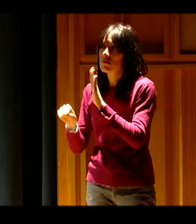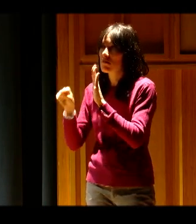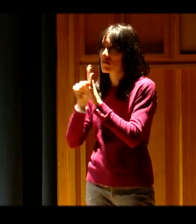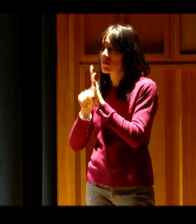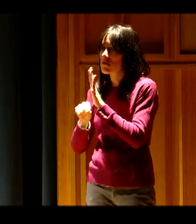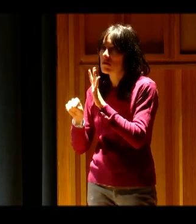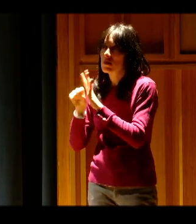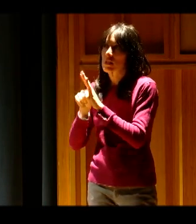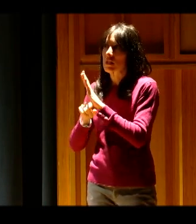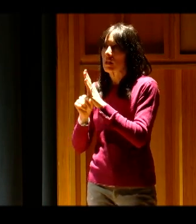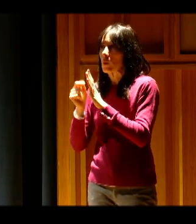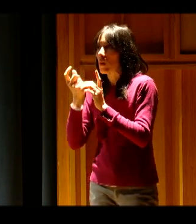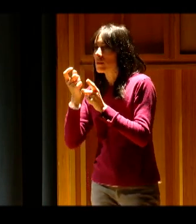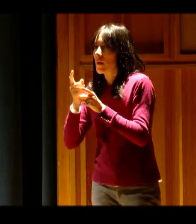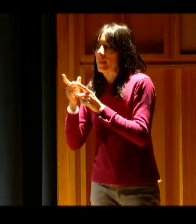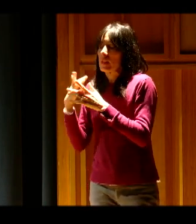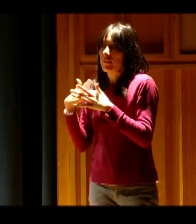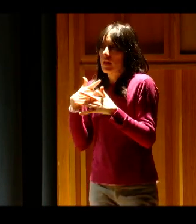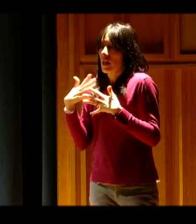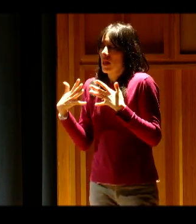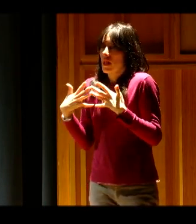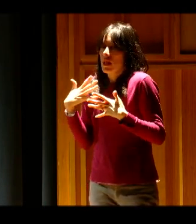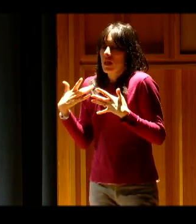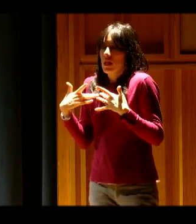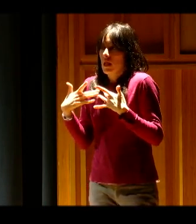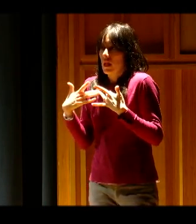and what's going on and sometimes you just you don't know where to begin.